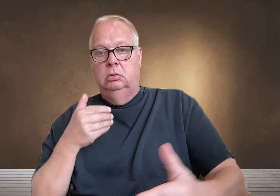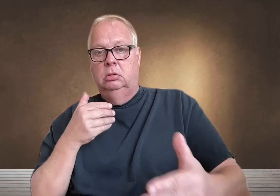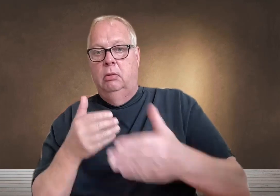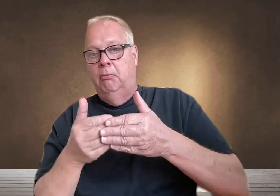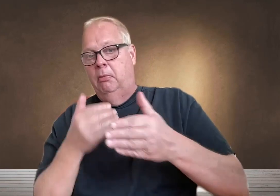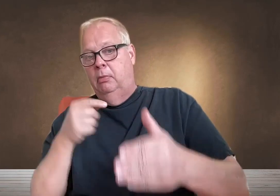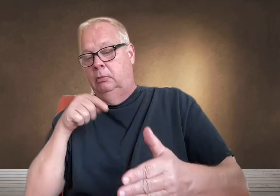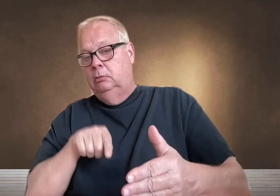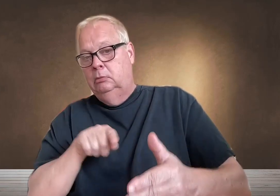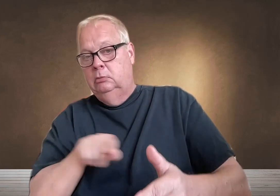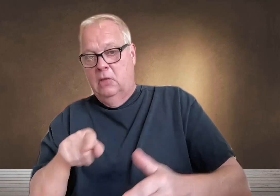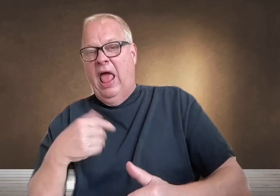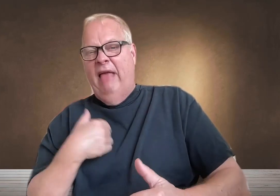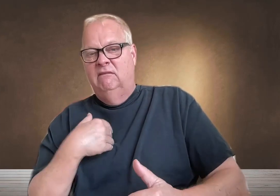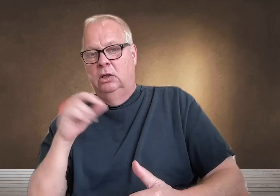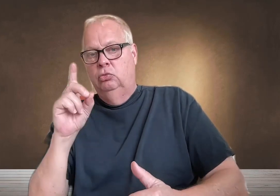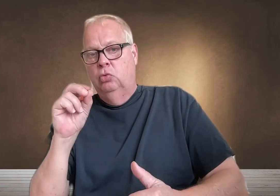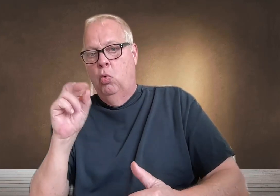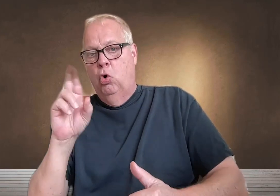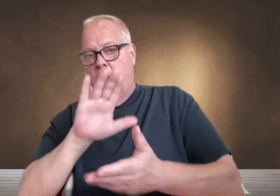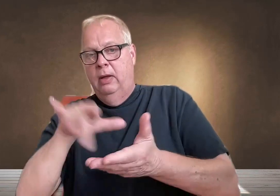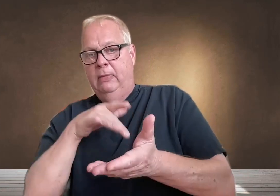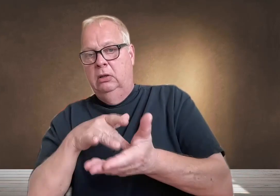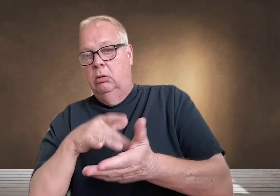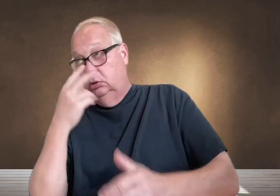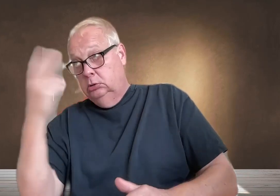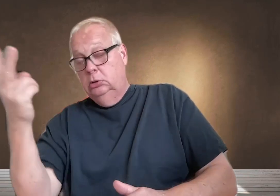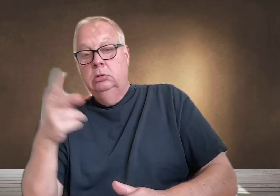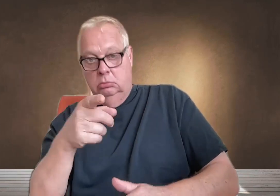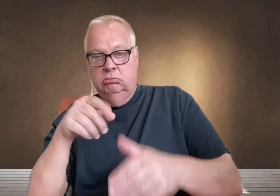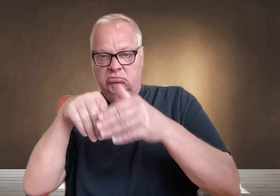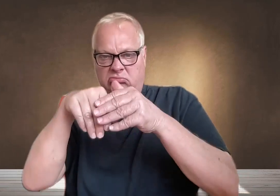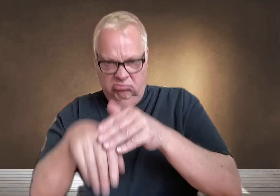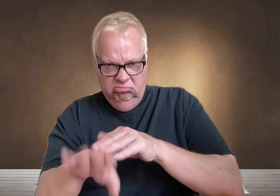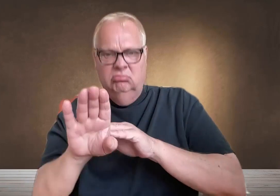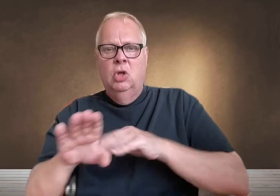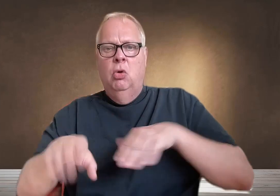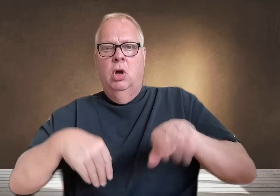and there is a door on the West side in the middle of the building.